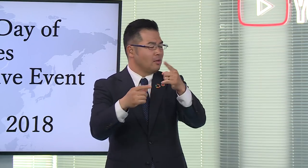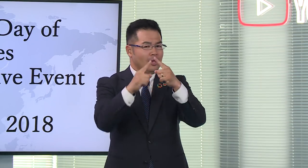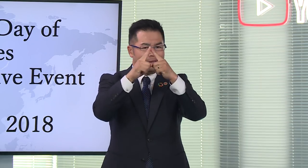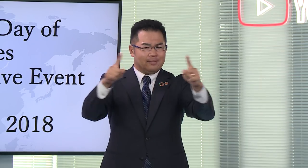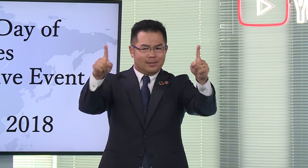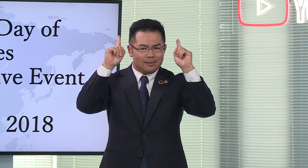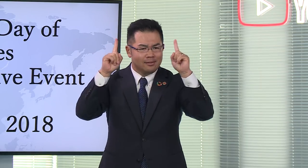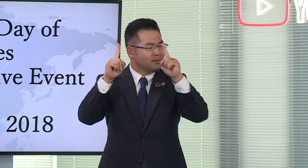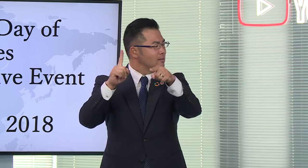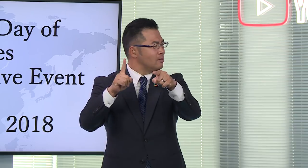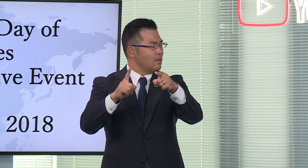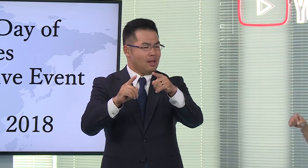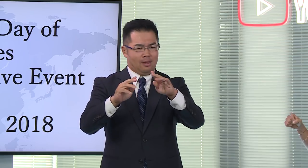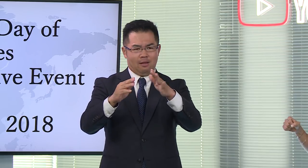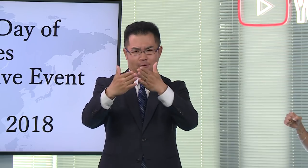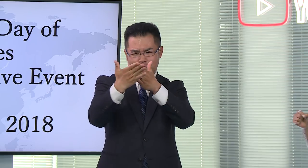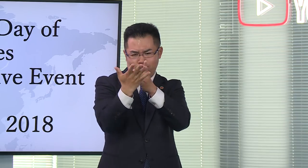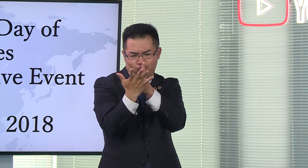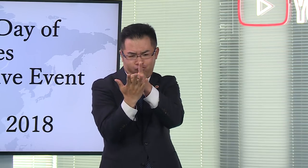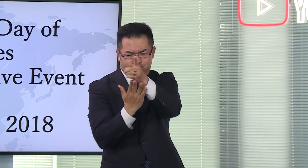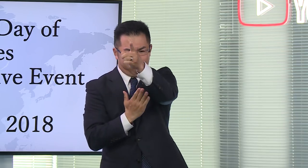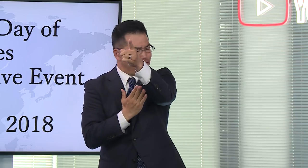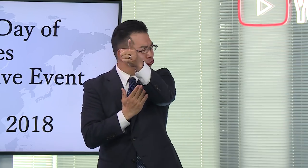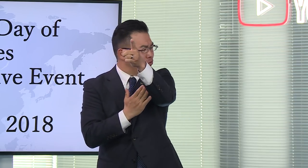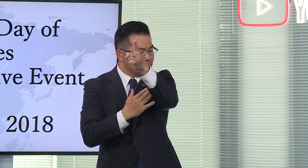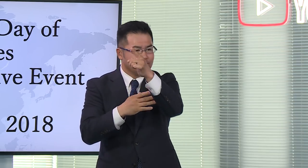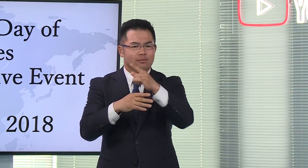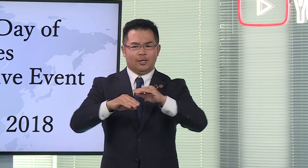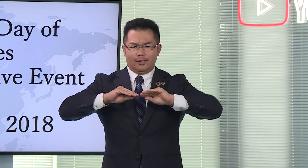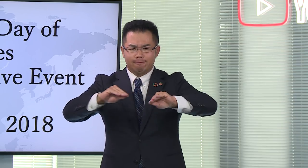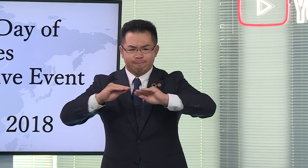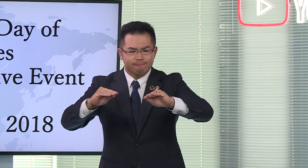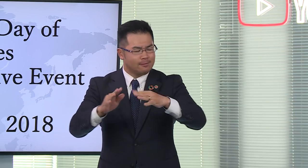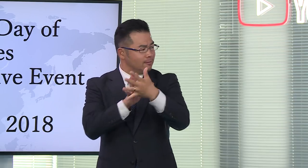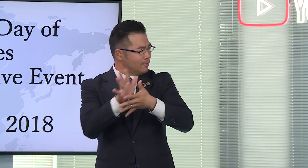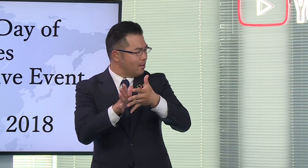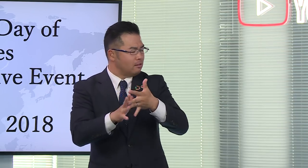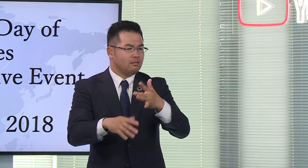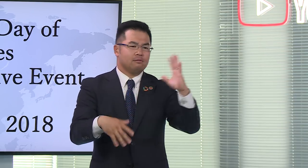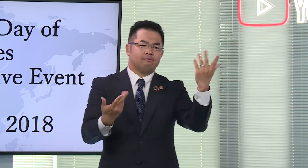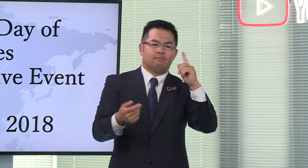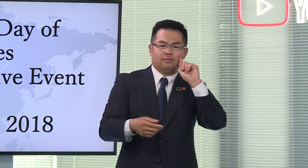around the world, and having live broadcasts is really important. So thank you. Thank you so much.